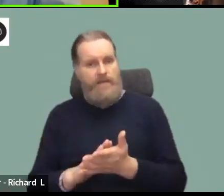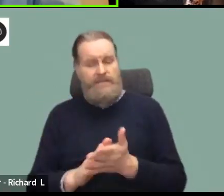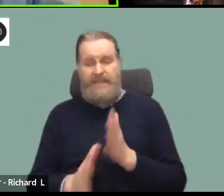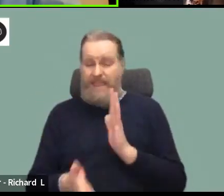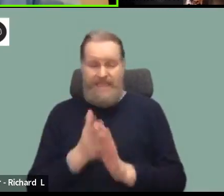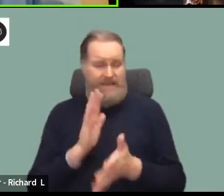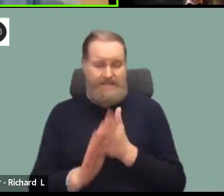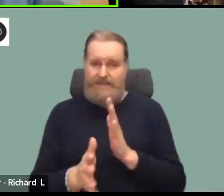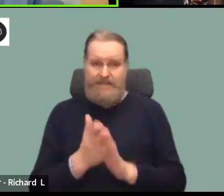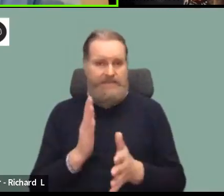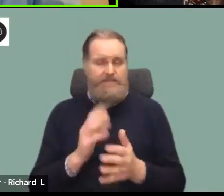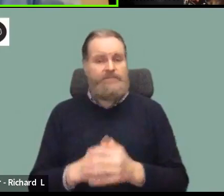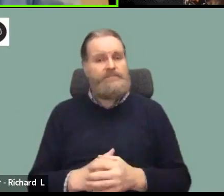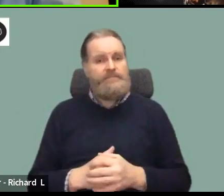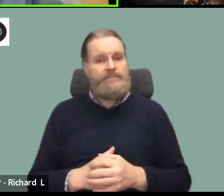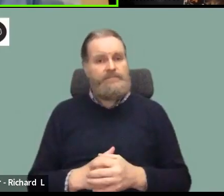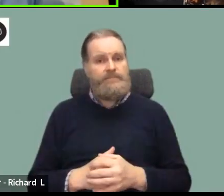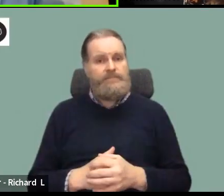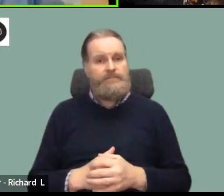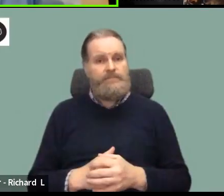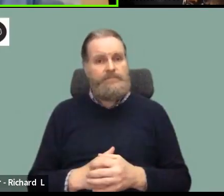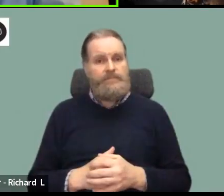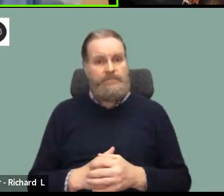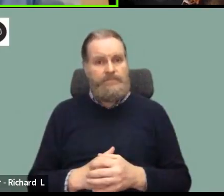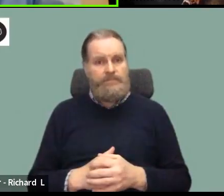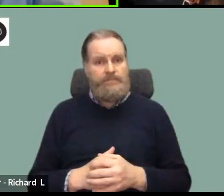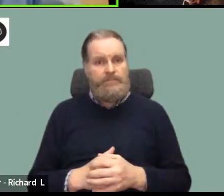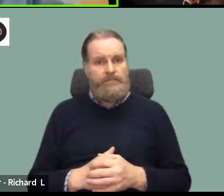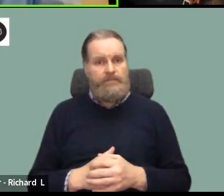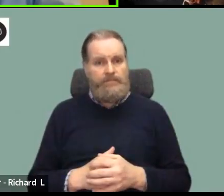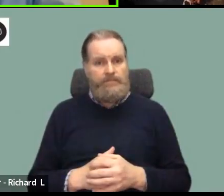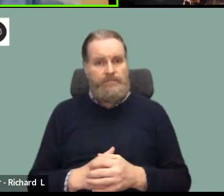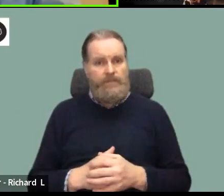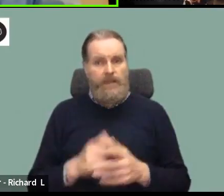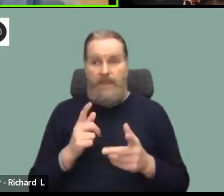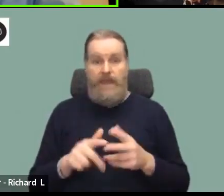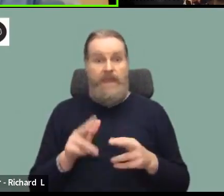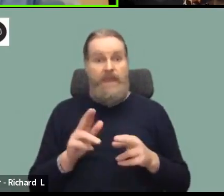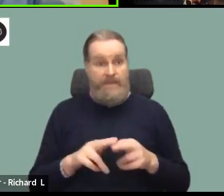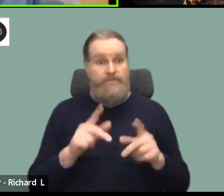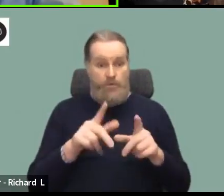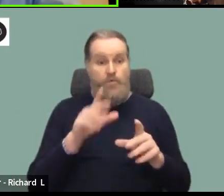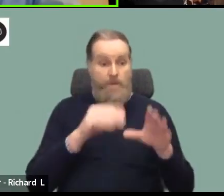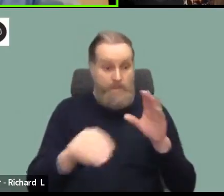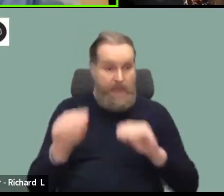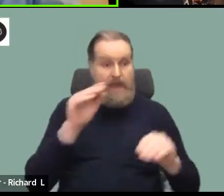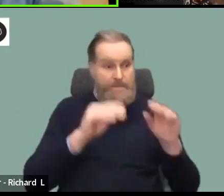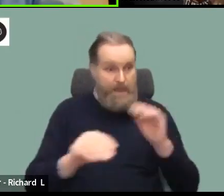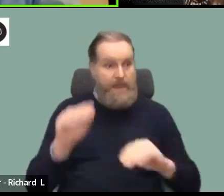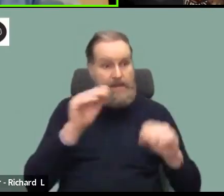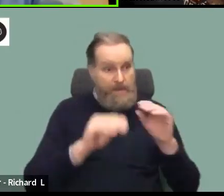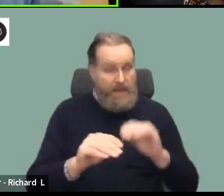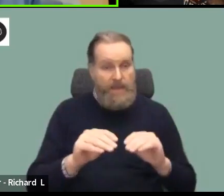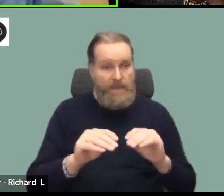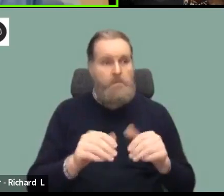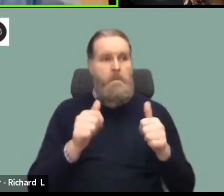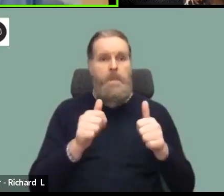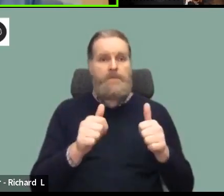not have at the moment. But if we didn't do the levy and ask those members to come out for one day strike. People will lose anything.